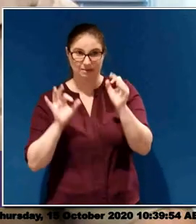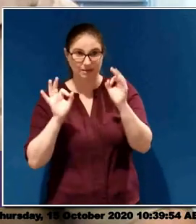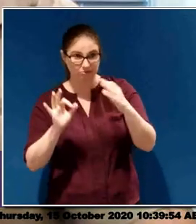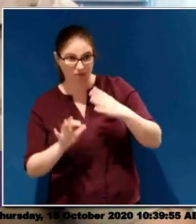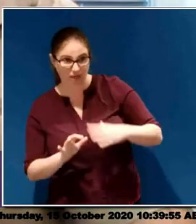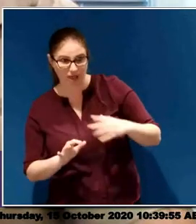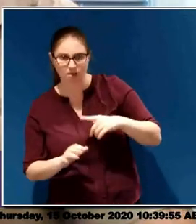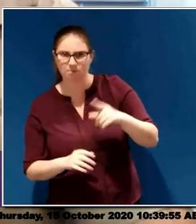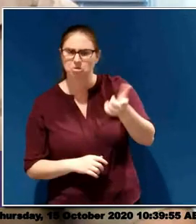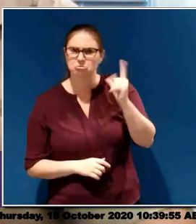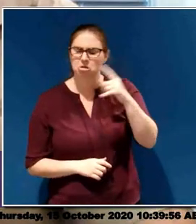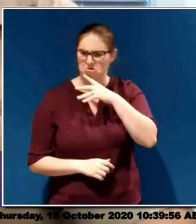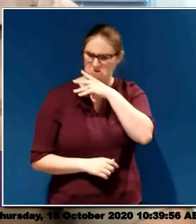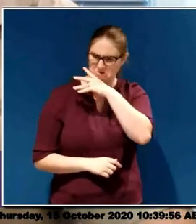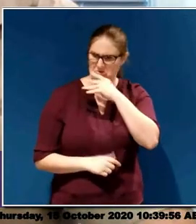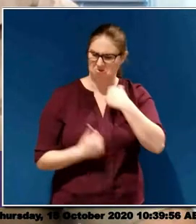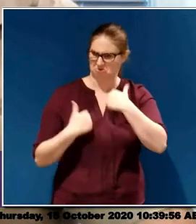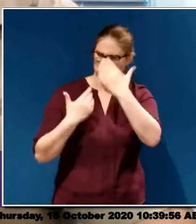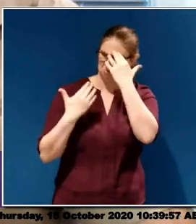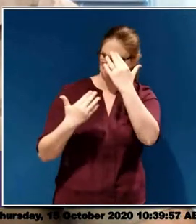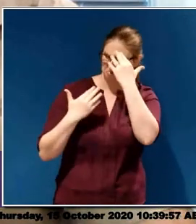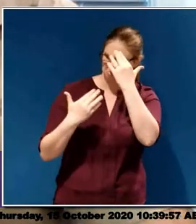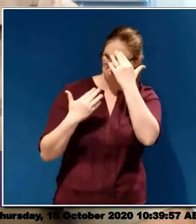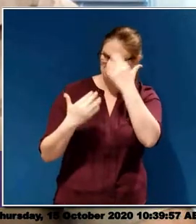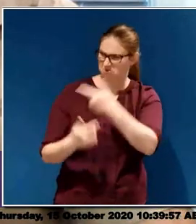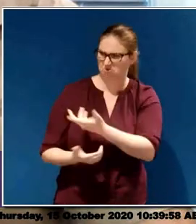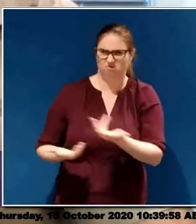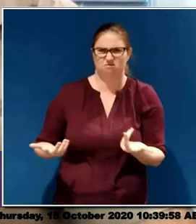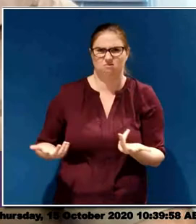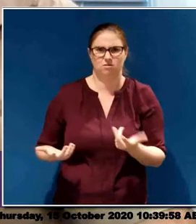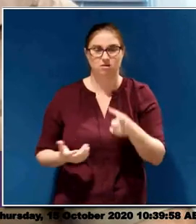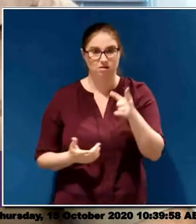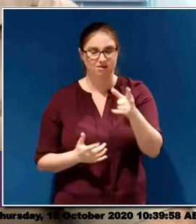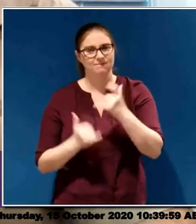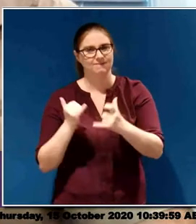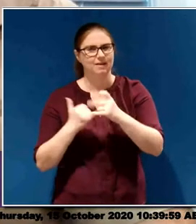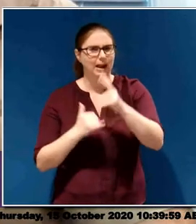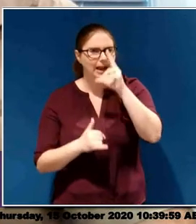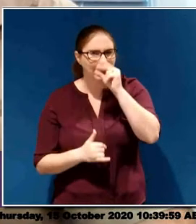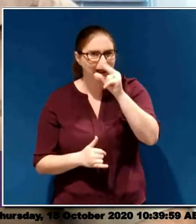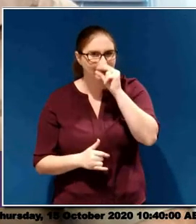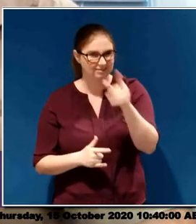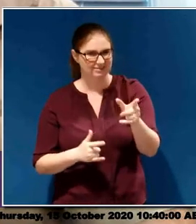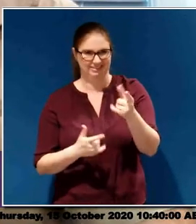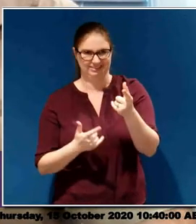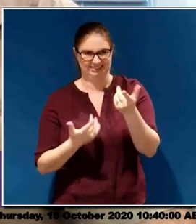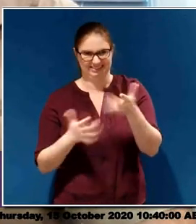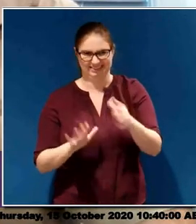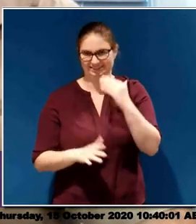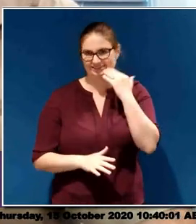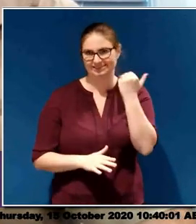She was very young, straight out of university, very lovely young teacher,